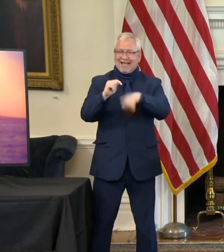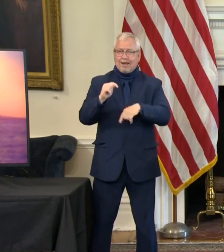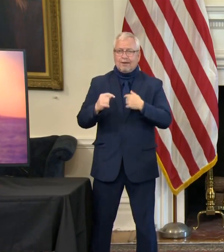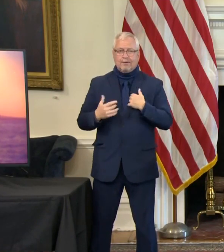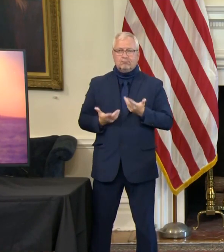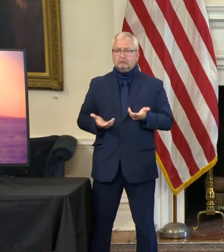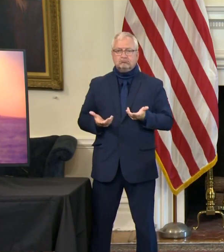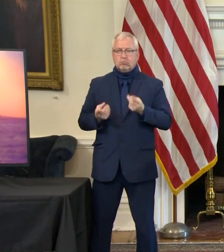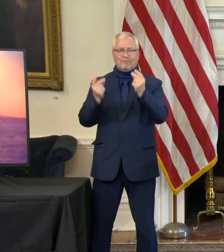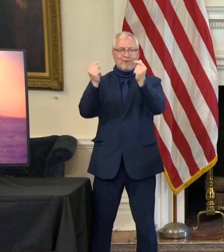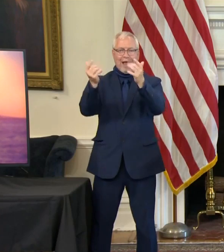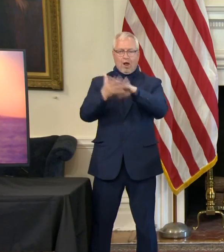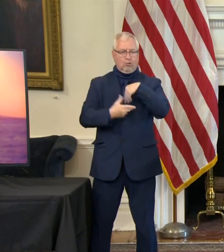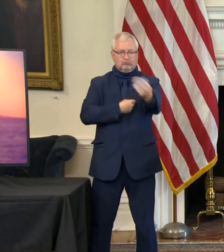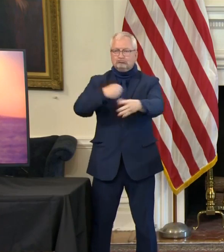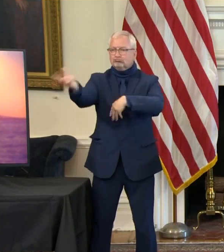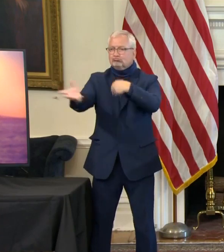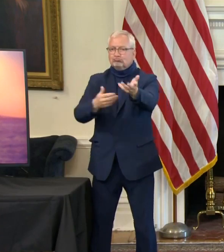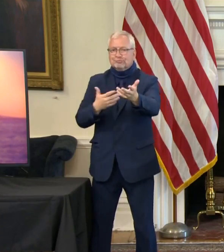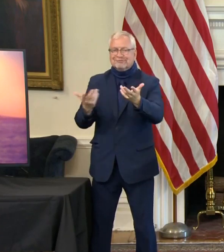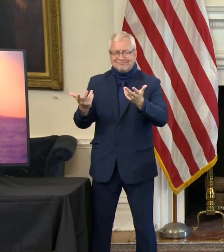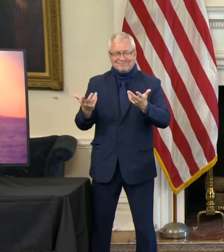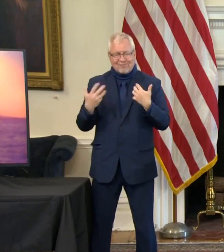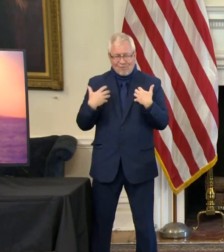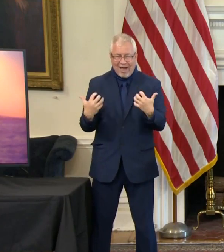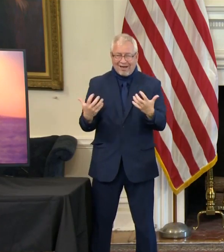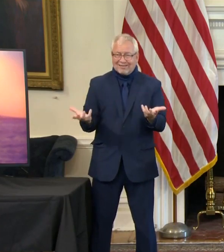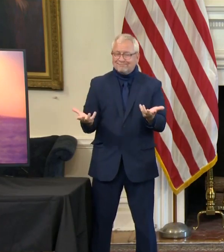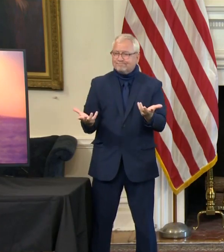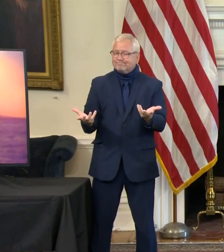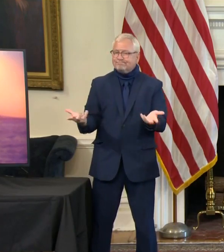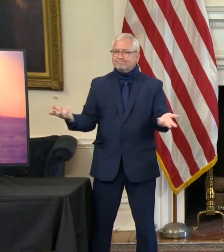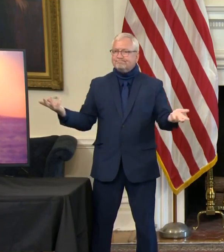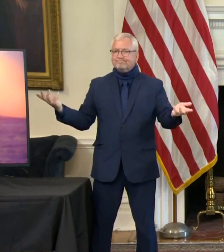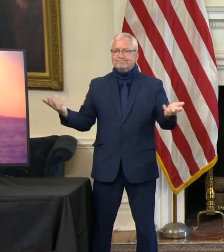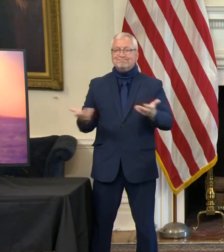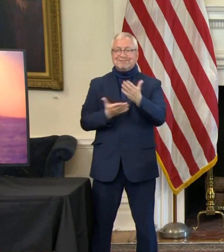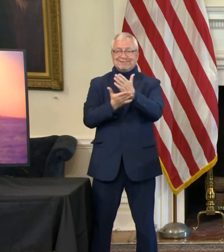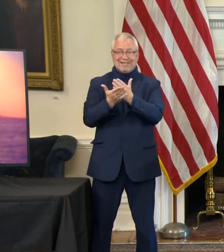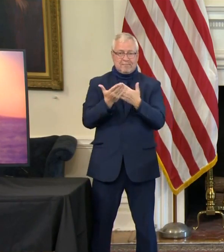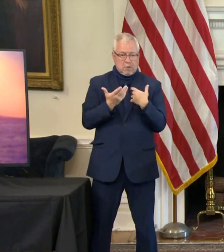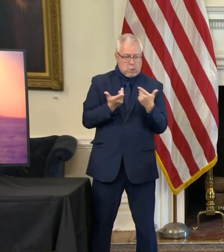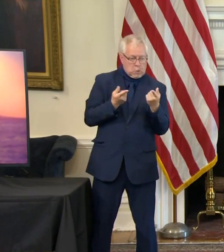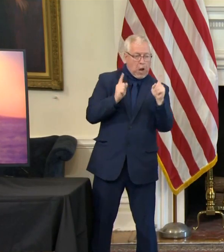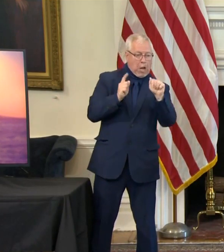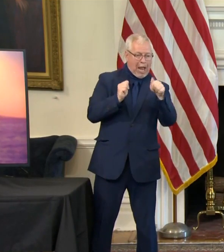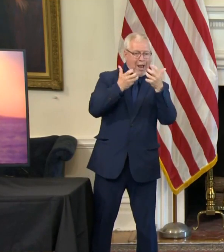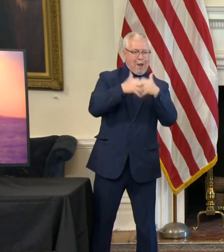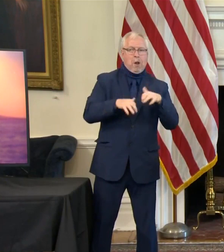IT FRUSTRATES ME WHEN YOU CANNOT IMMEDIATELY GET PEOPLE THE MONEY THEY REALLY NEED.